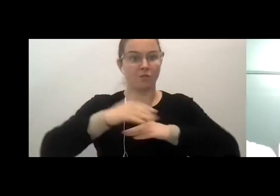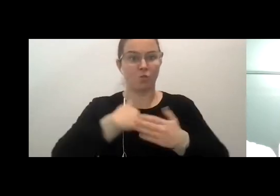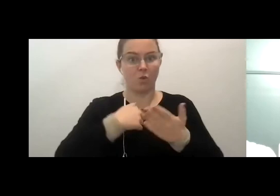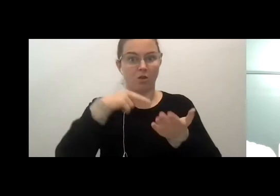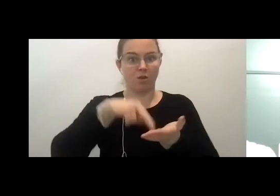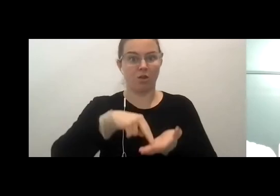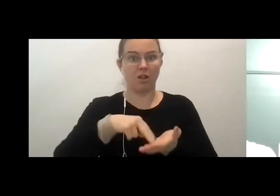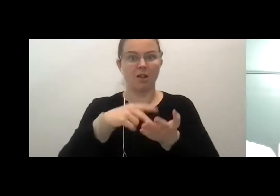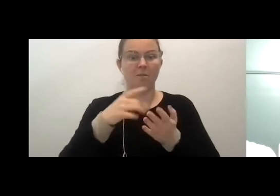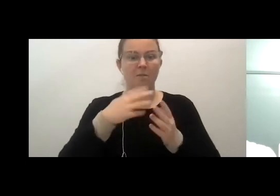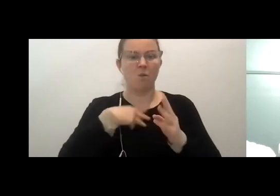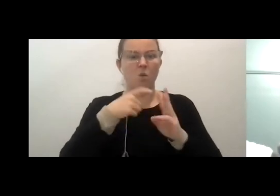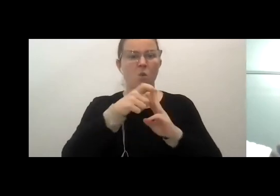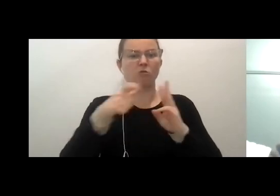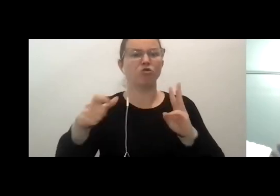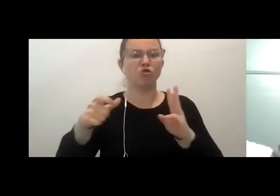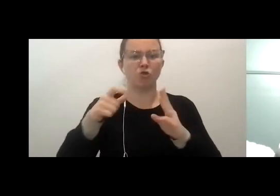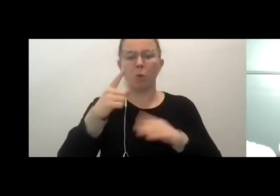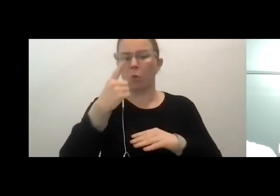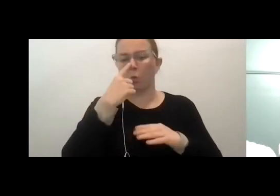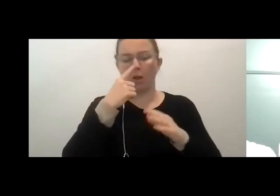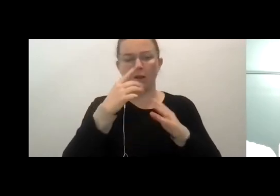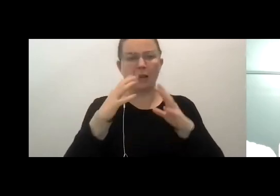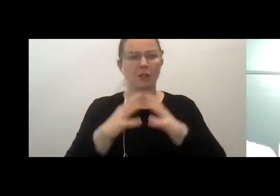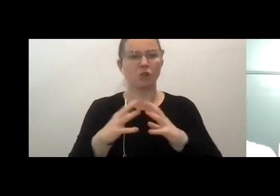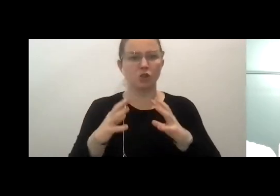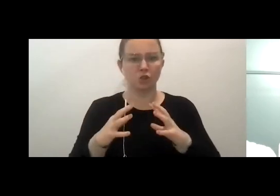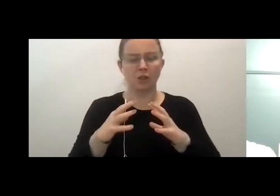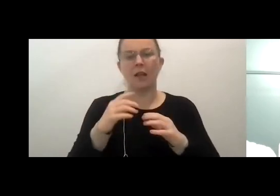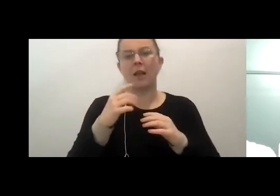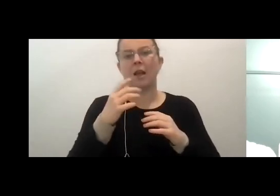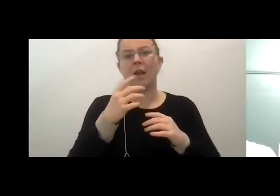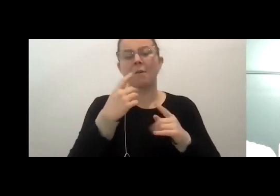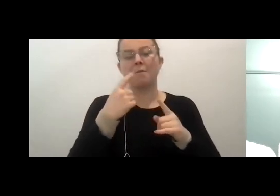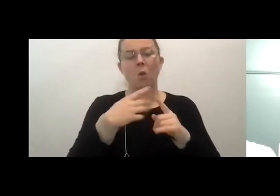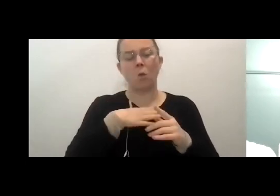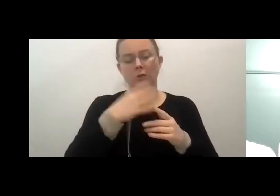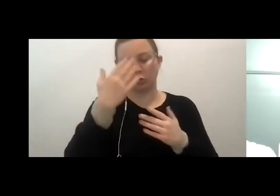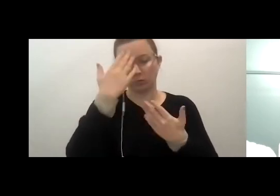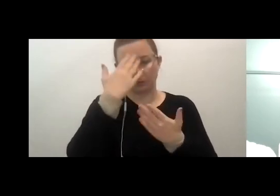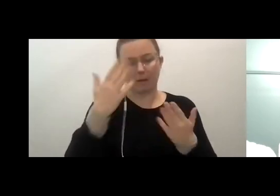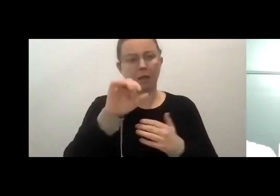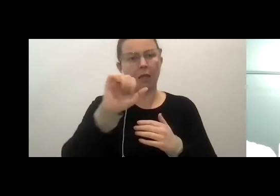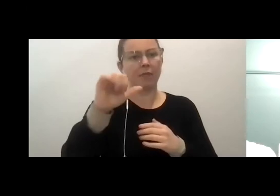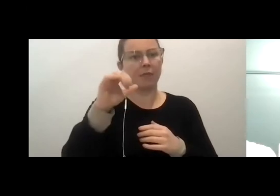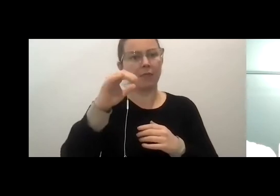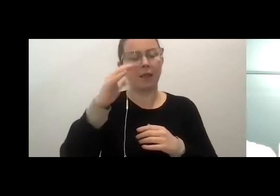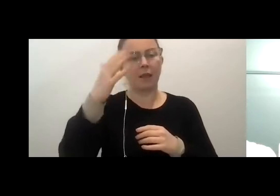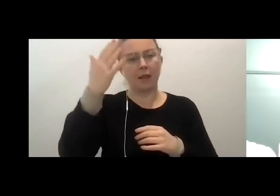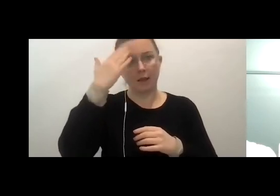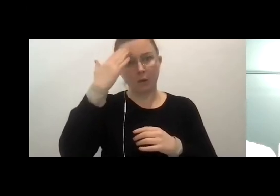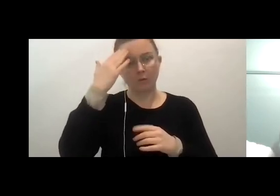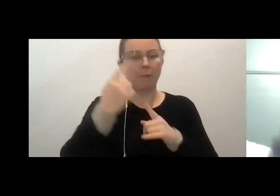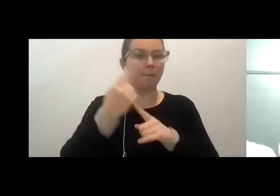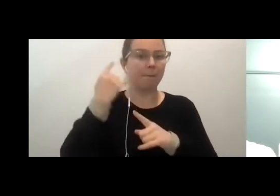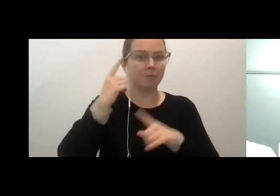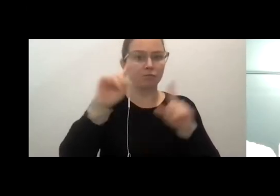of the Kulin Nation and acknowledge their Elders, past, present, and emerging. Land